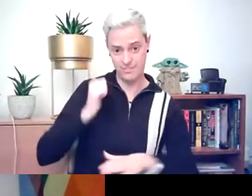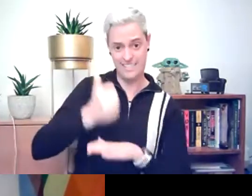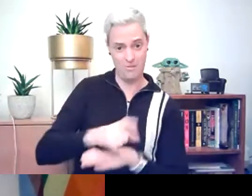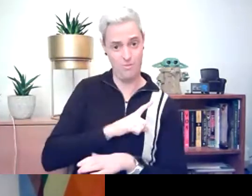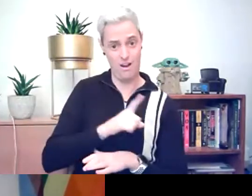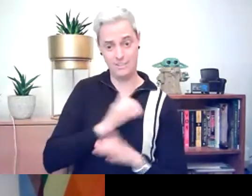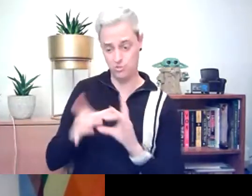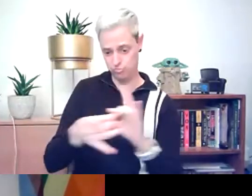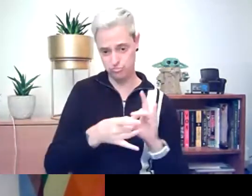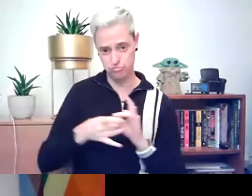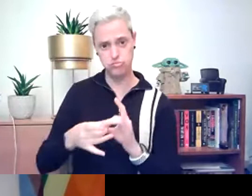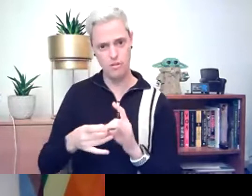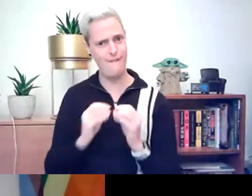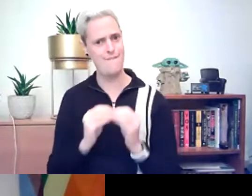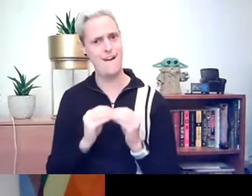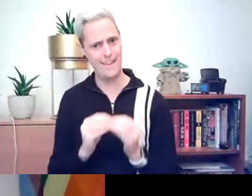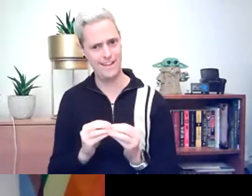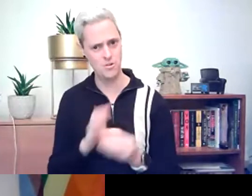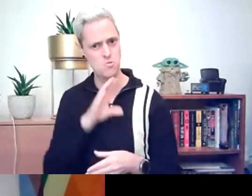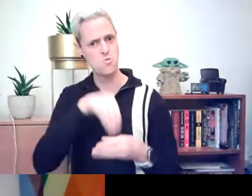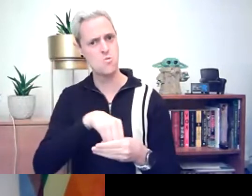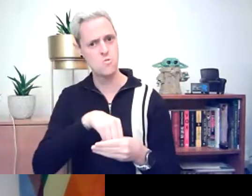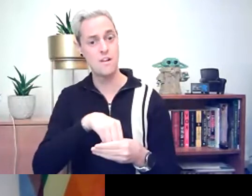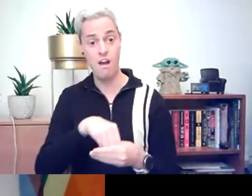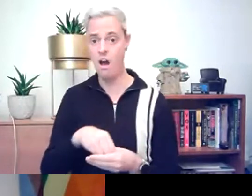just for scientific rigor. 18:18:56 And, yeah, so, it, it, none of the